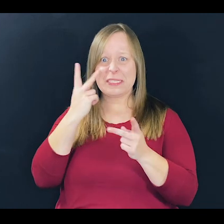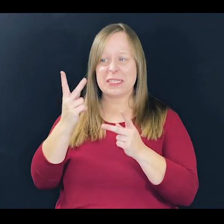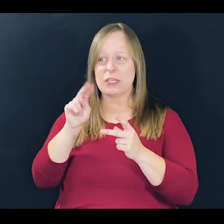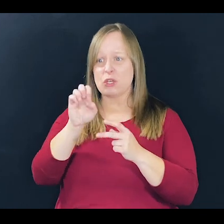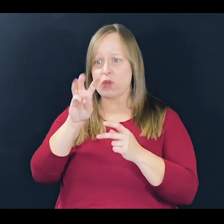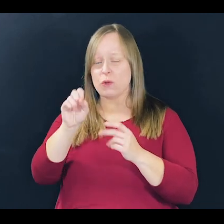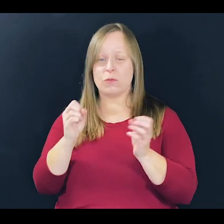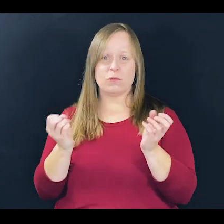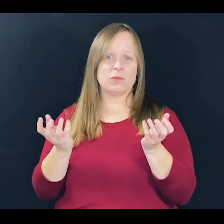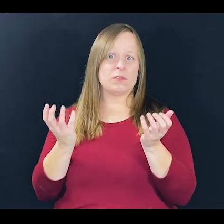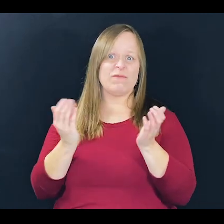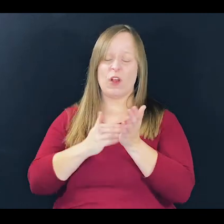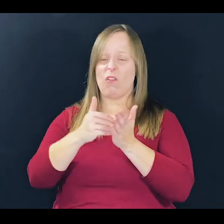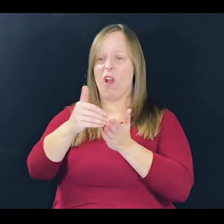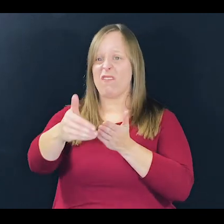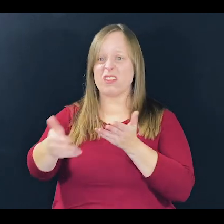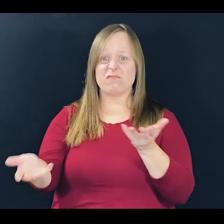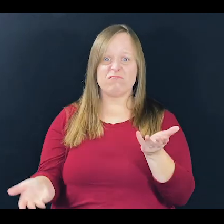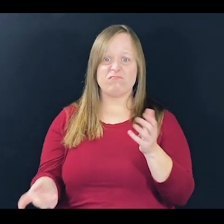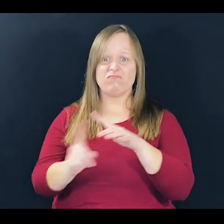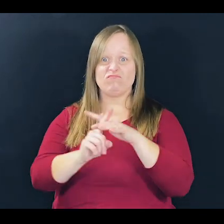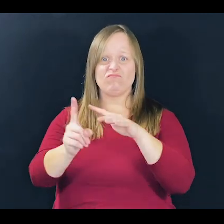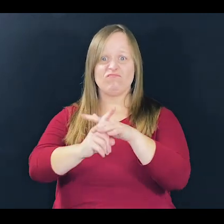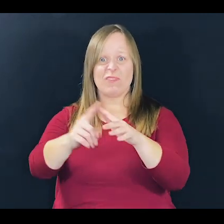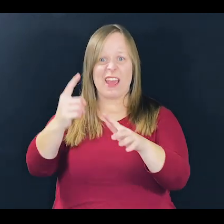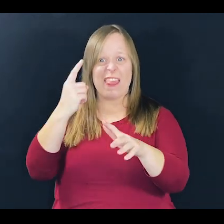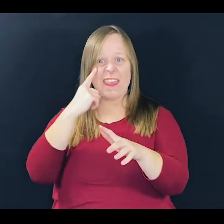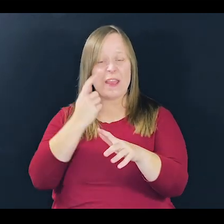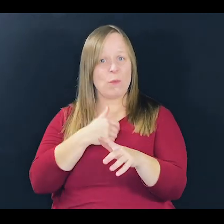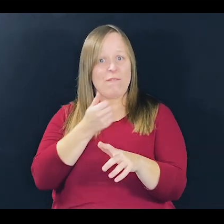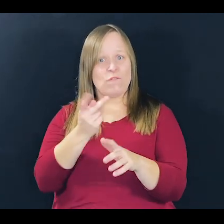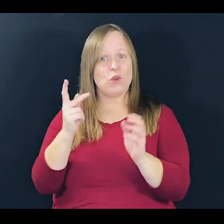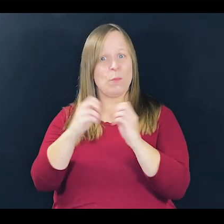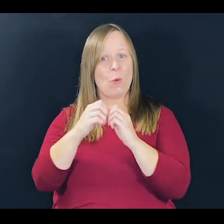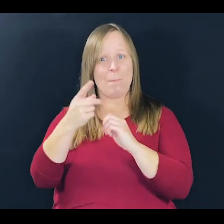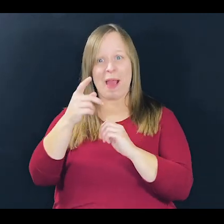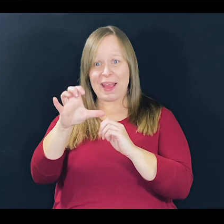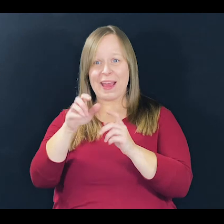news more often than not and we're going to have another couple of podcasts on